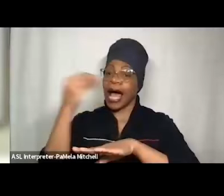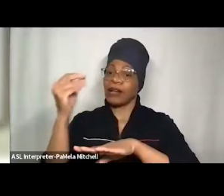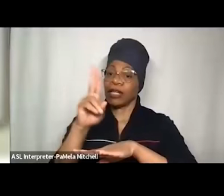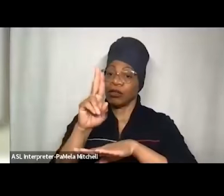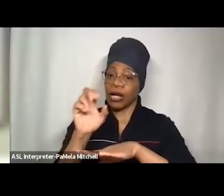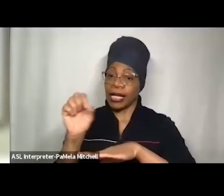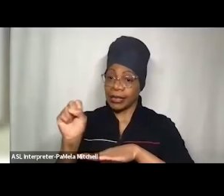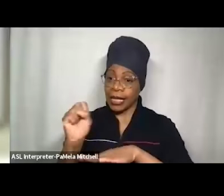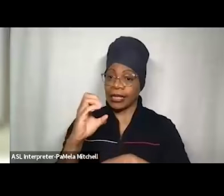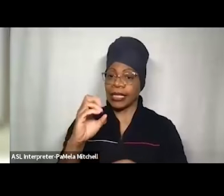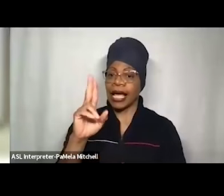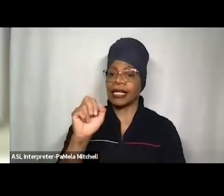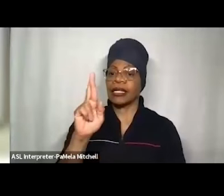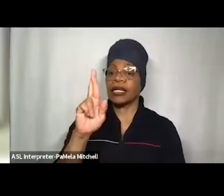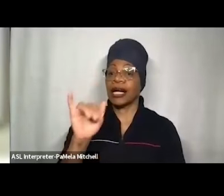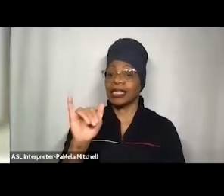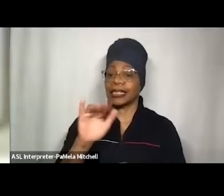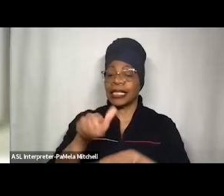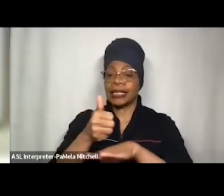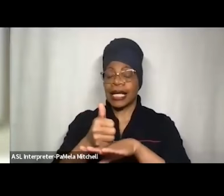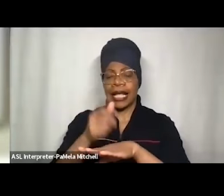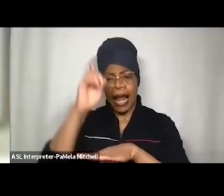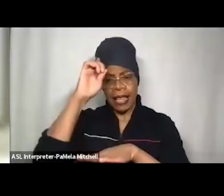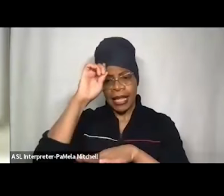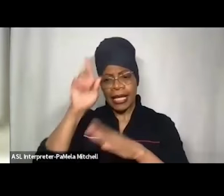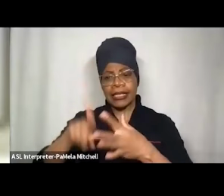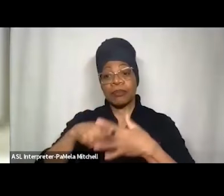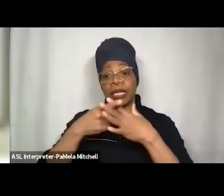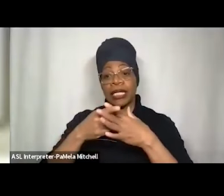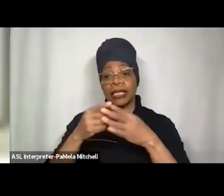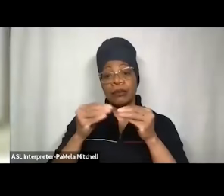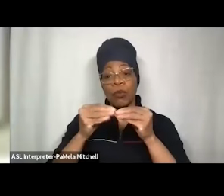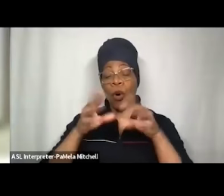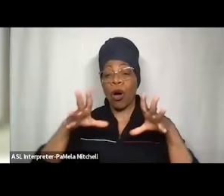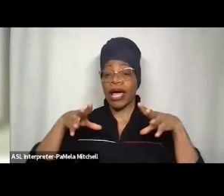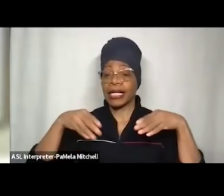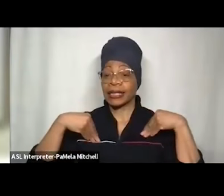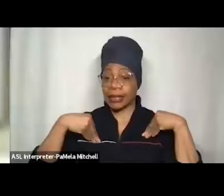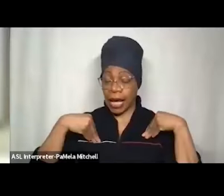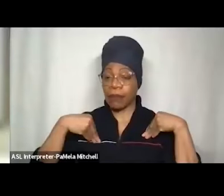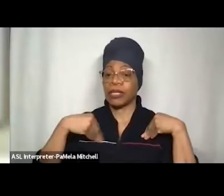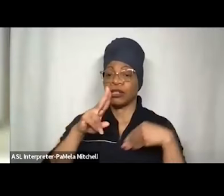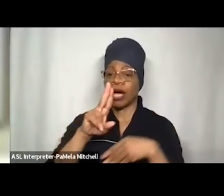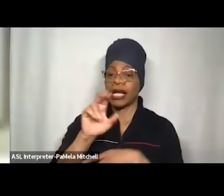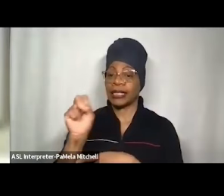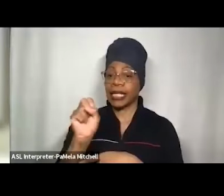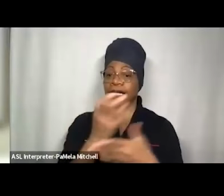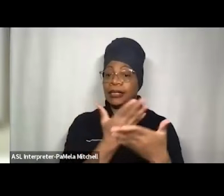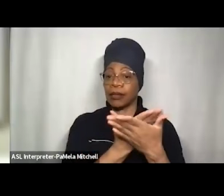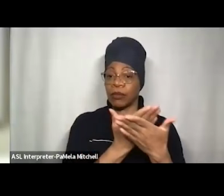I think it's beginning to be much more accepted in the United States in prisons, and even in jail settings as well.